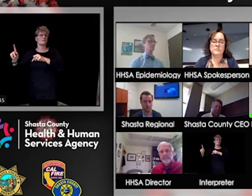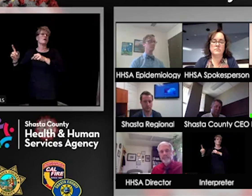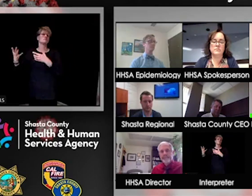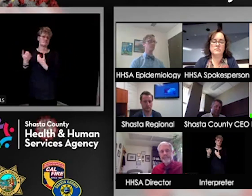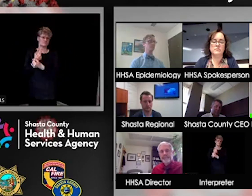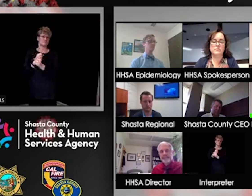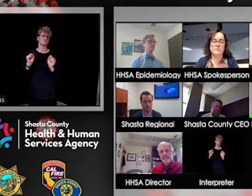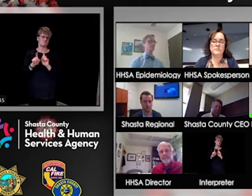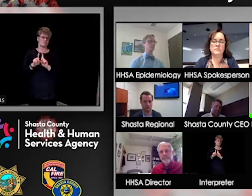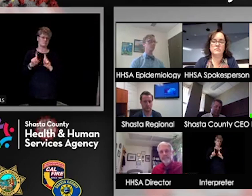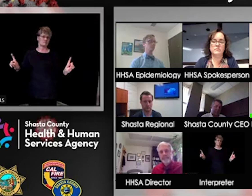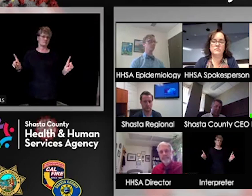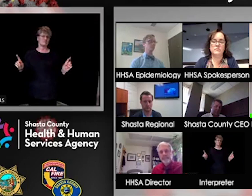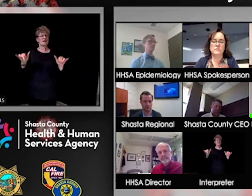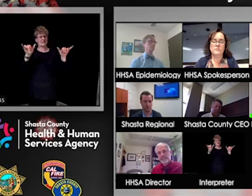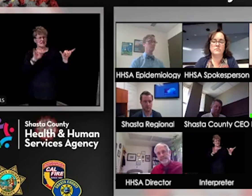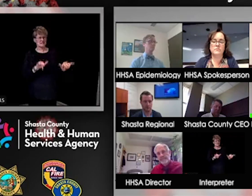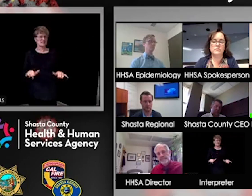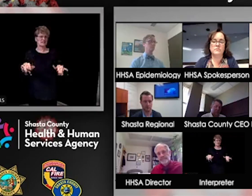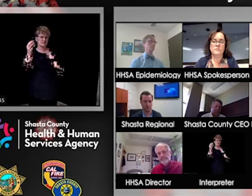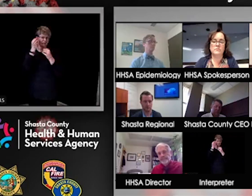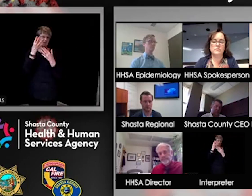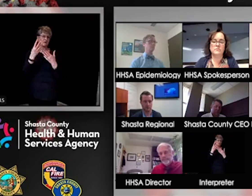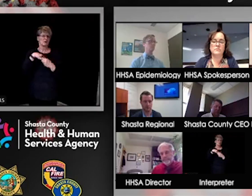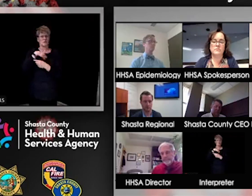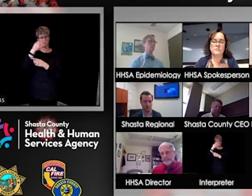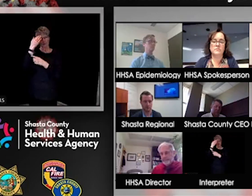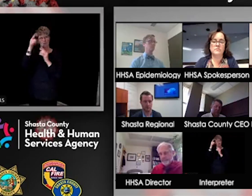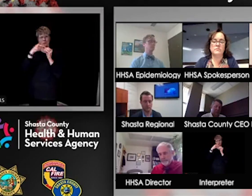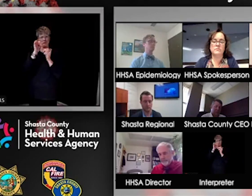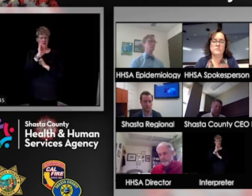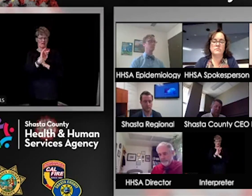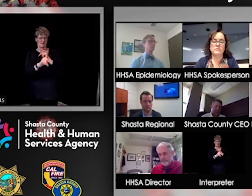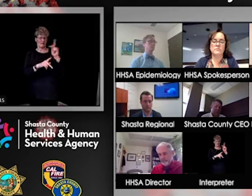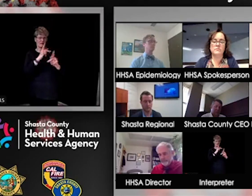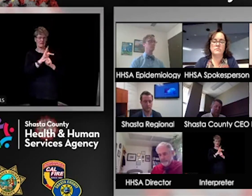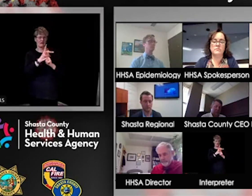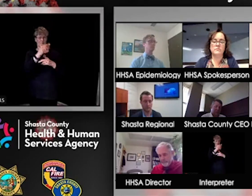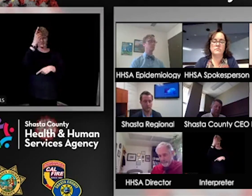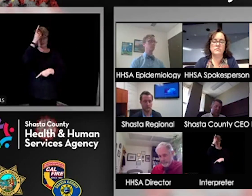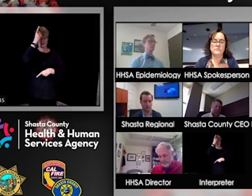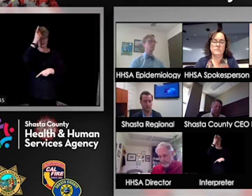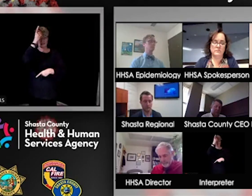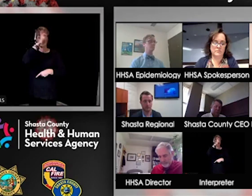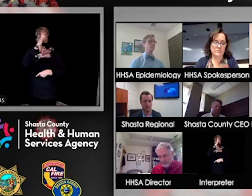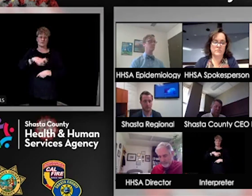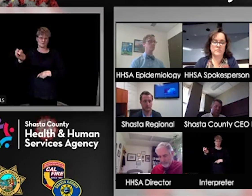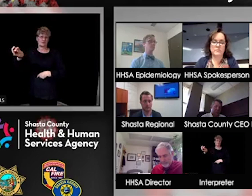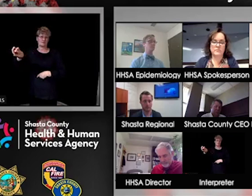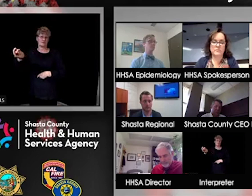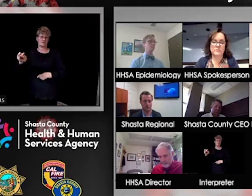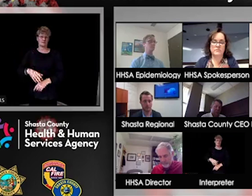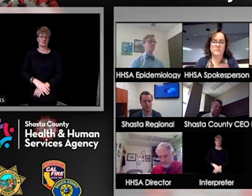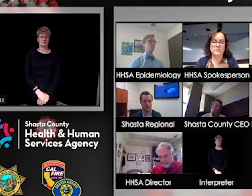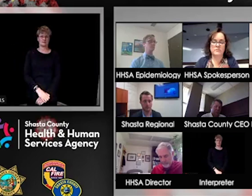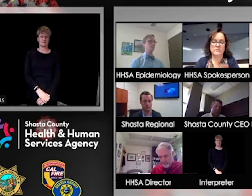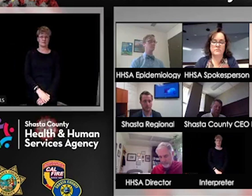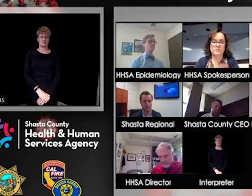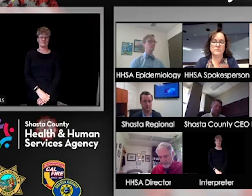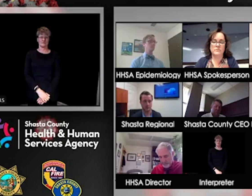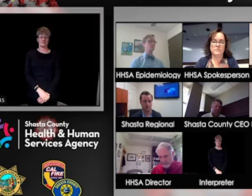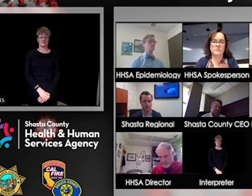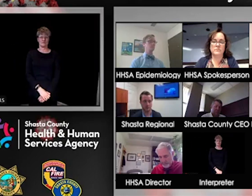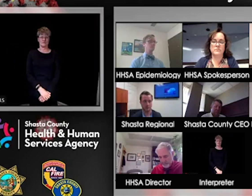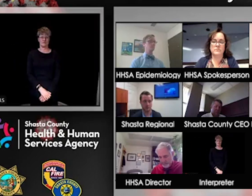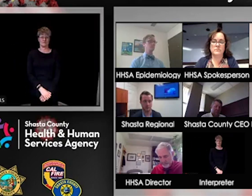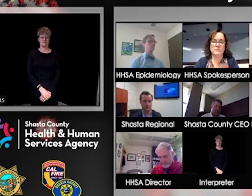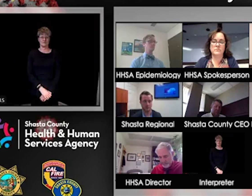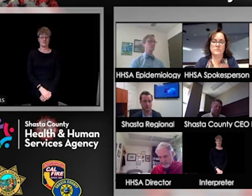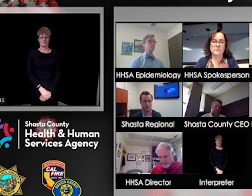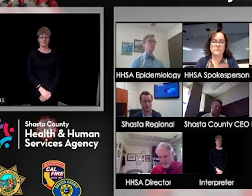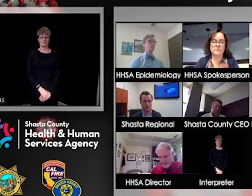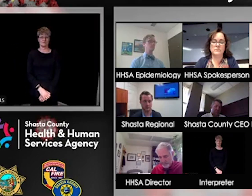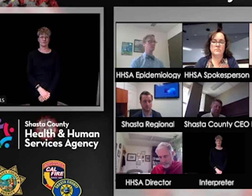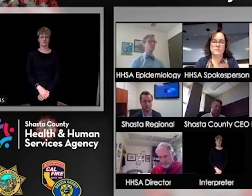information known about that kind of disease transmission. Do different strains of flu